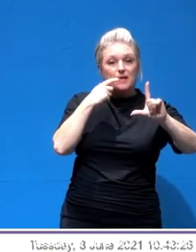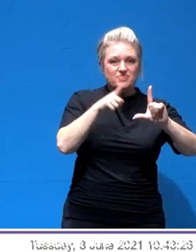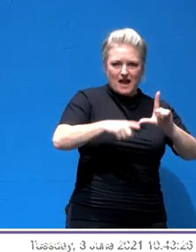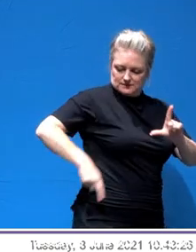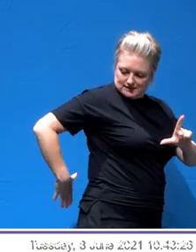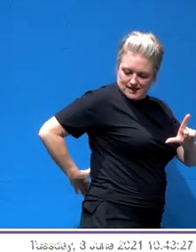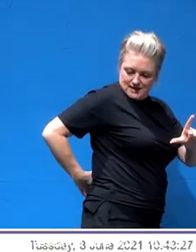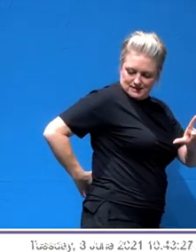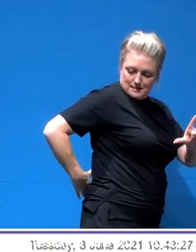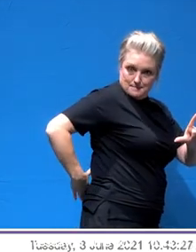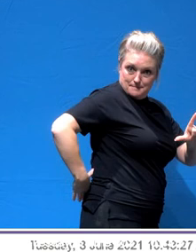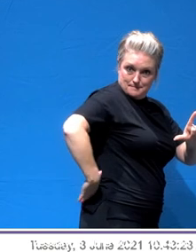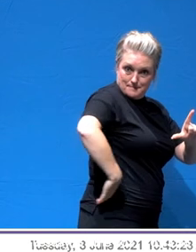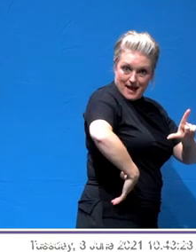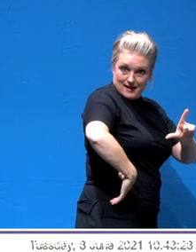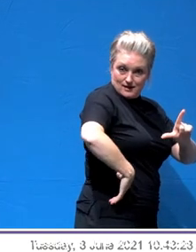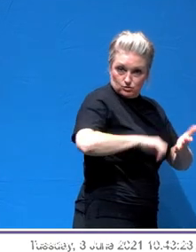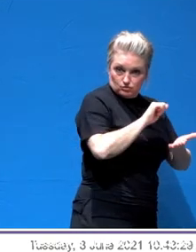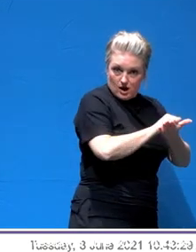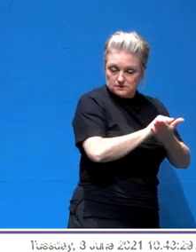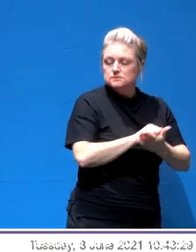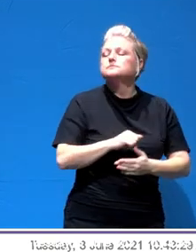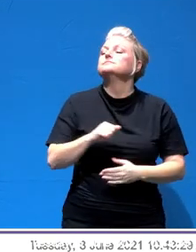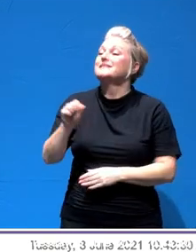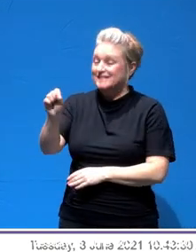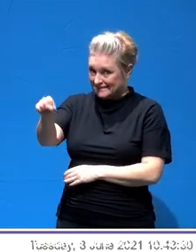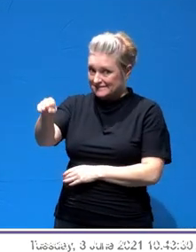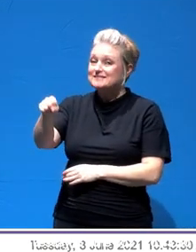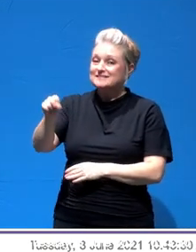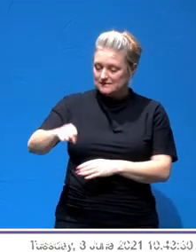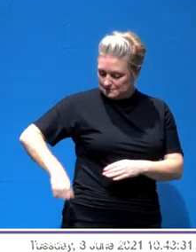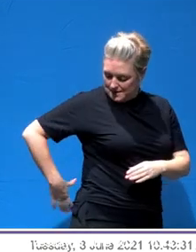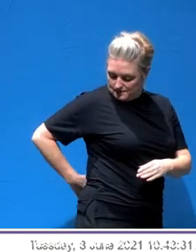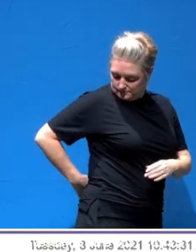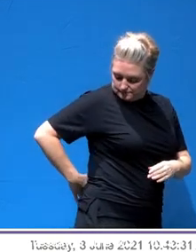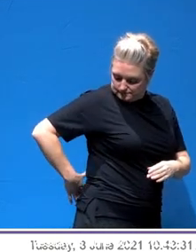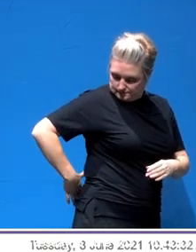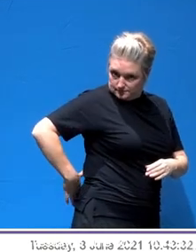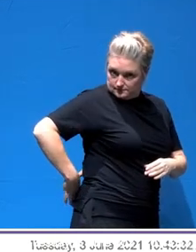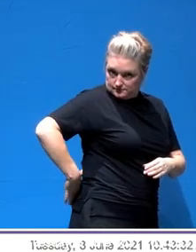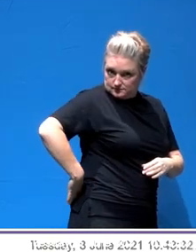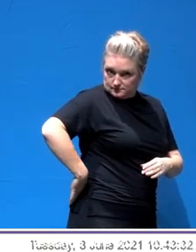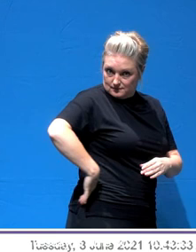Yes, sorry, that's Daniel's back. You can see the bruising continues from about the middle